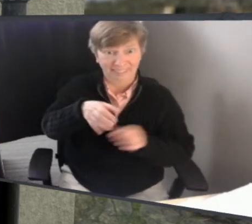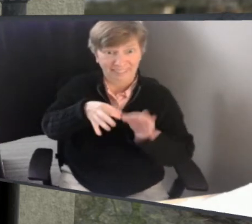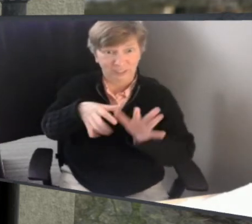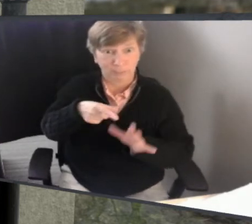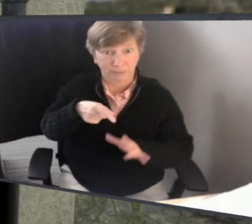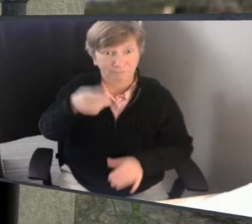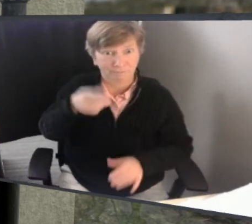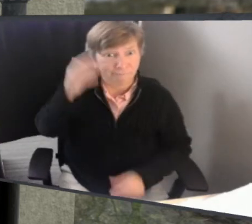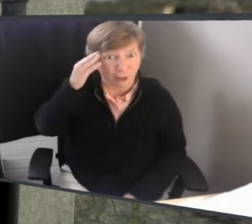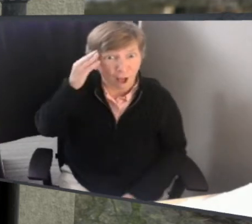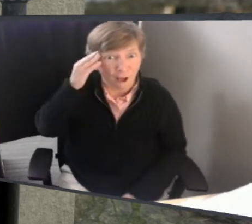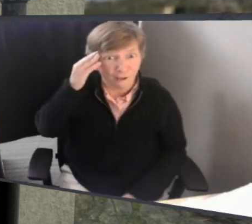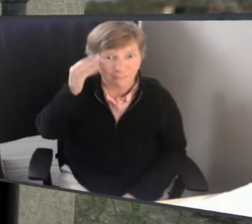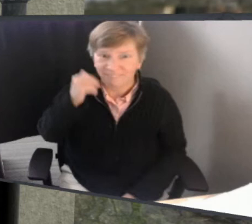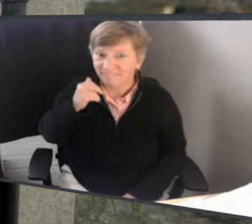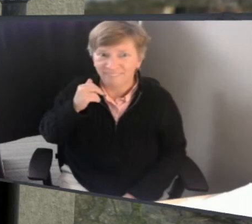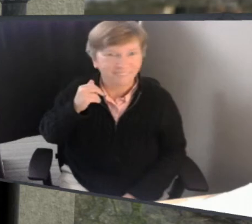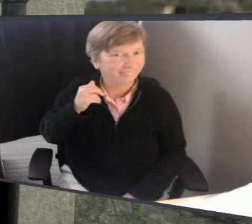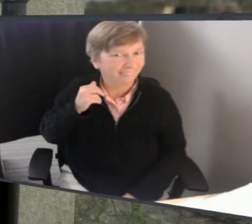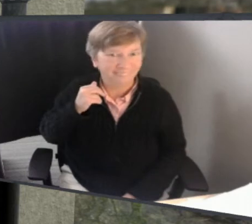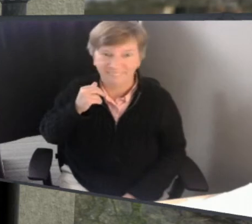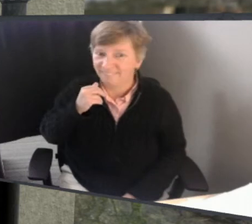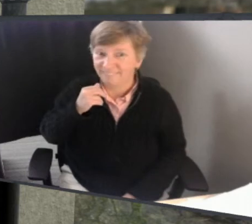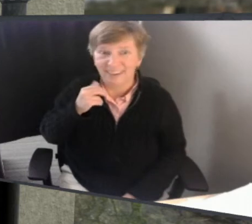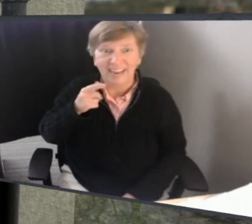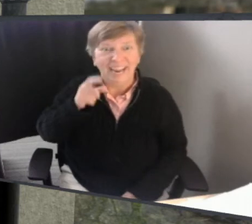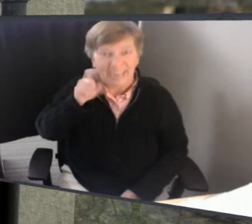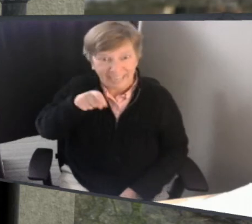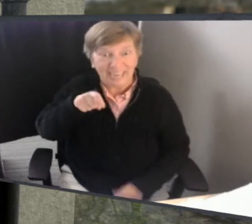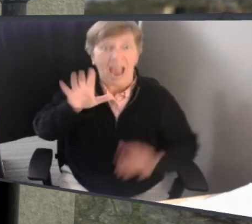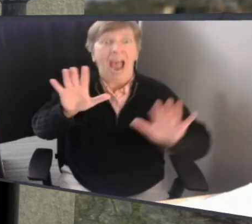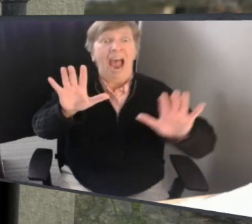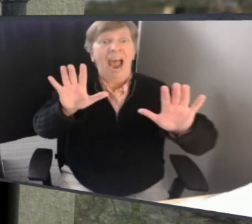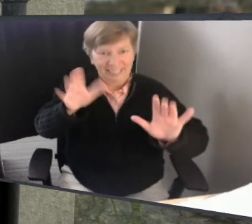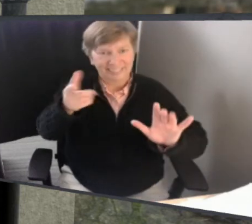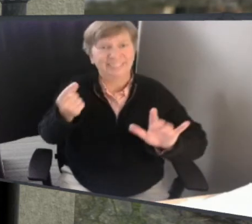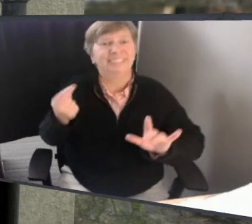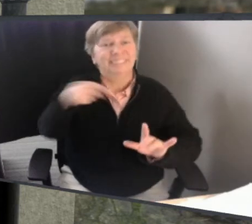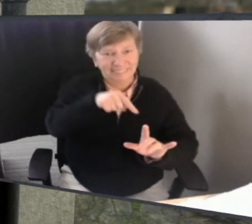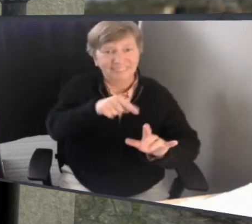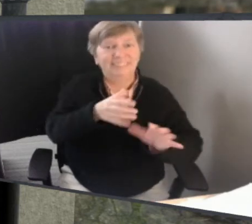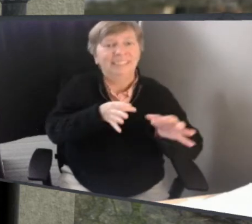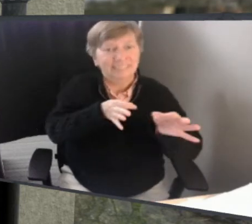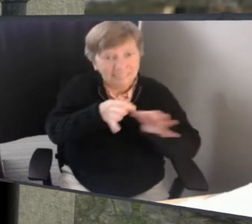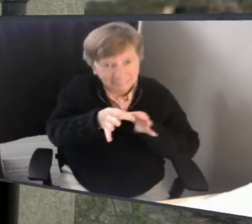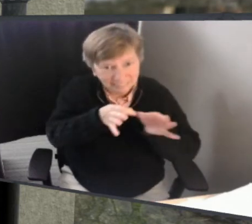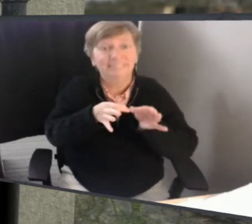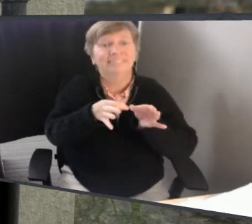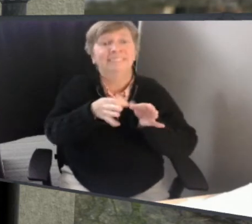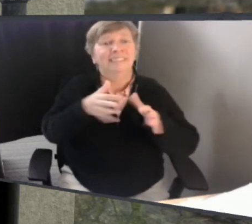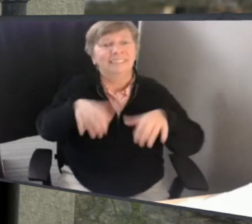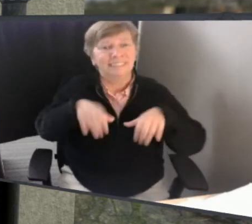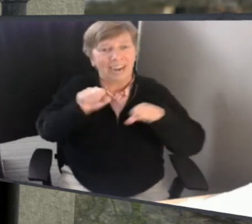assignment number, they'll go to that place. But the interpreter may not be familiar with Hubs. So again,